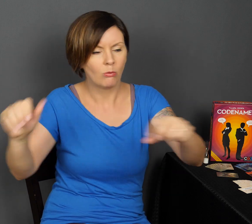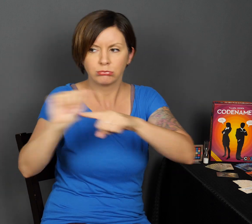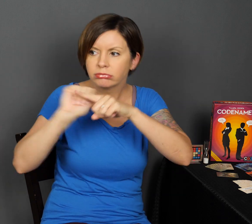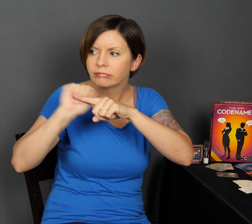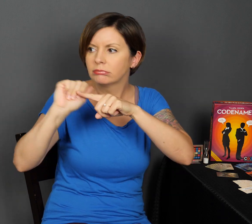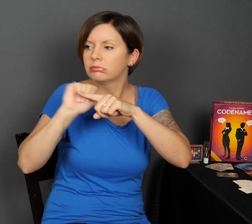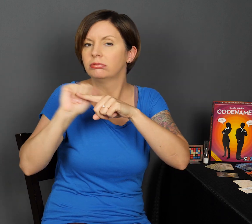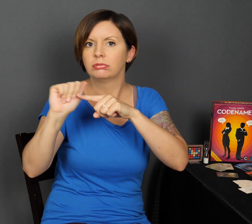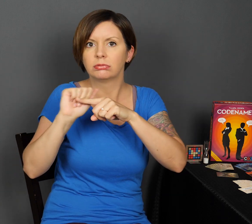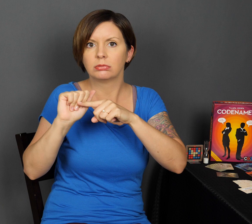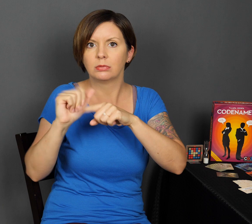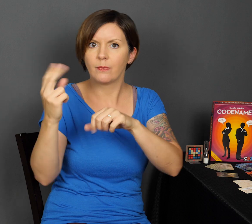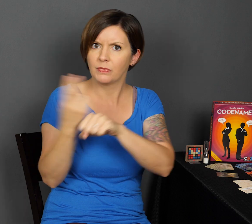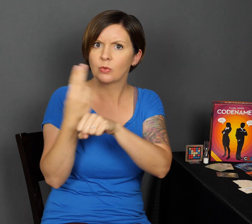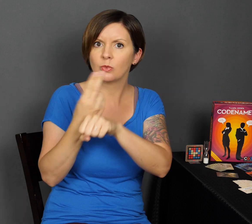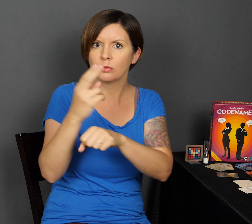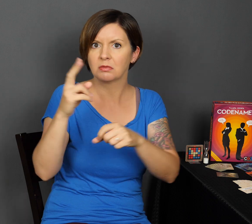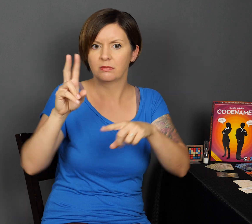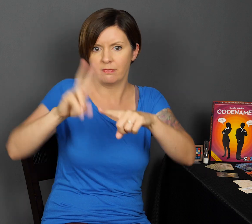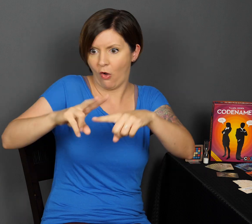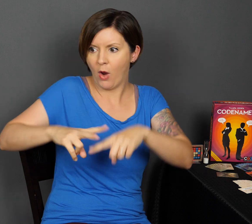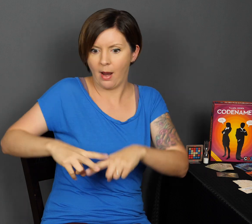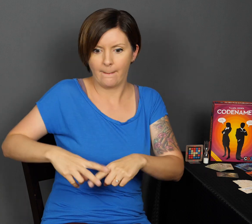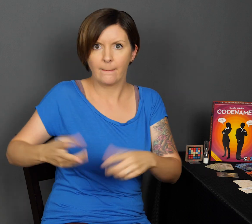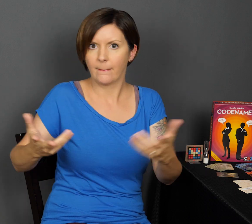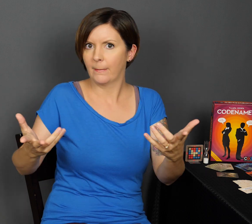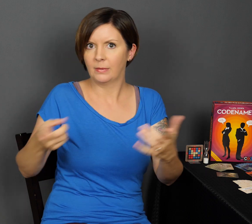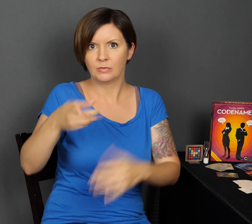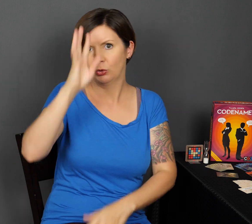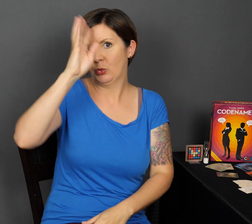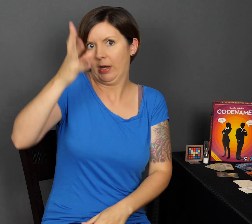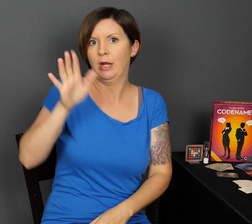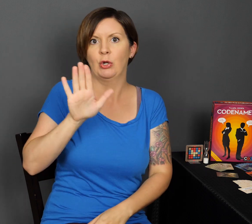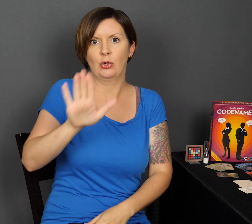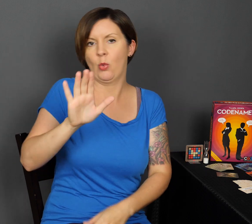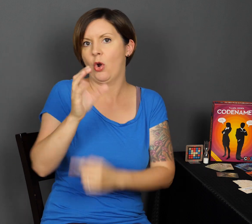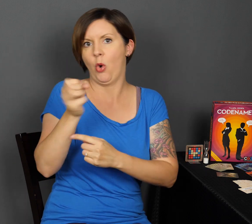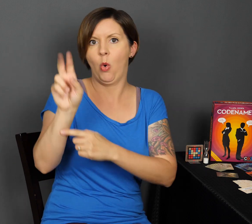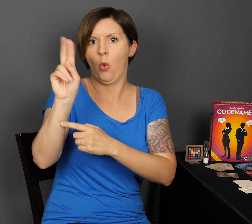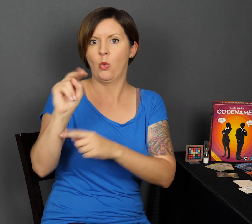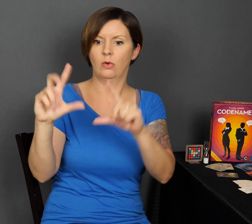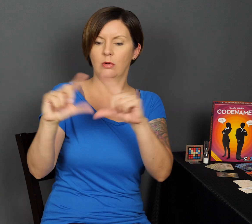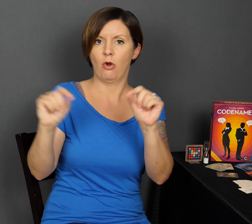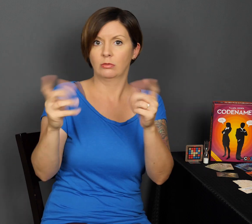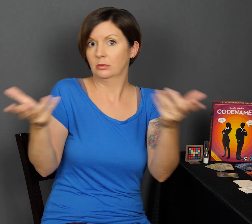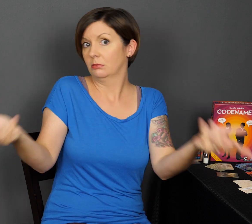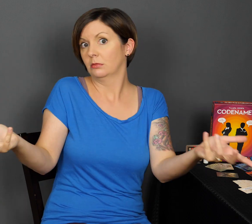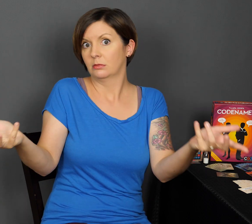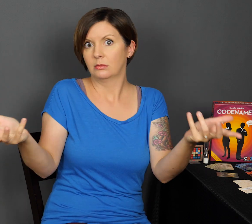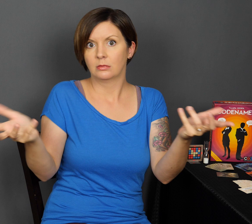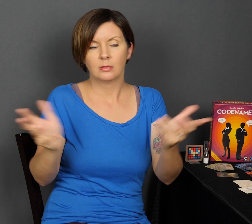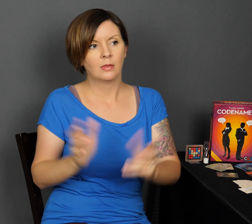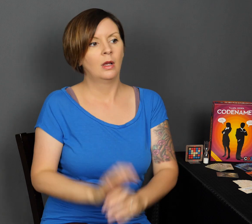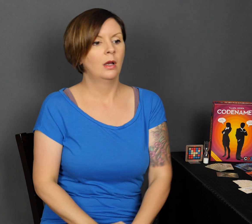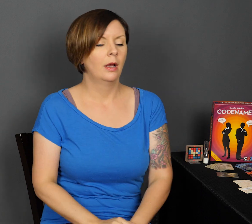thing and practice something. That's up to you! You just create your own.